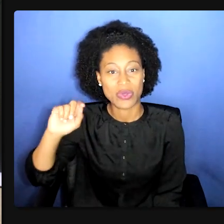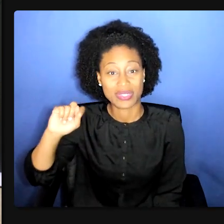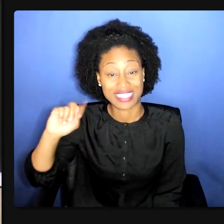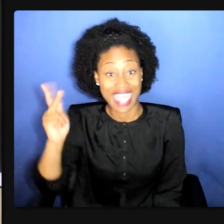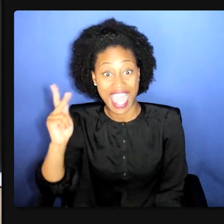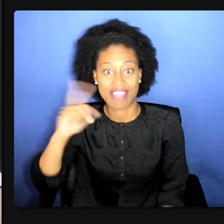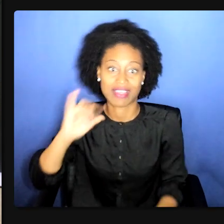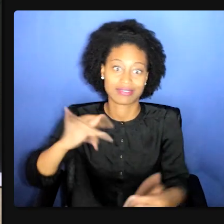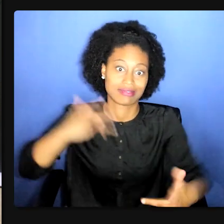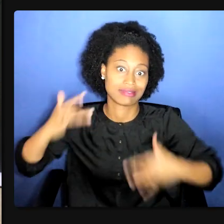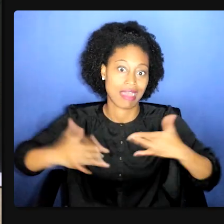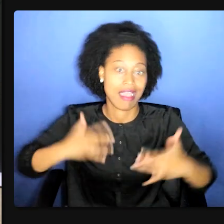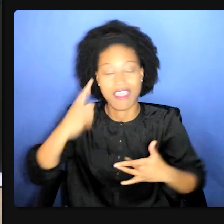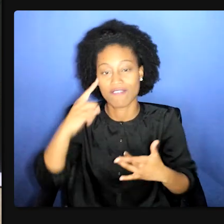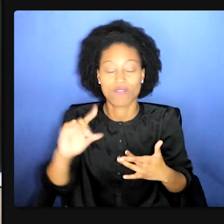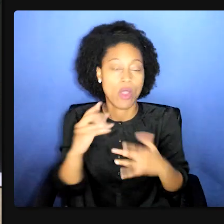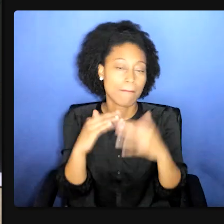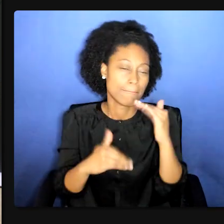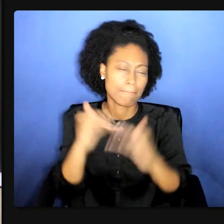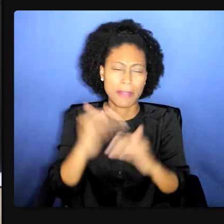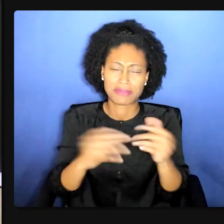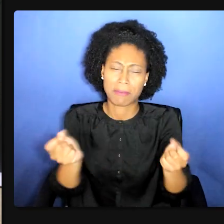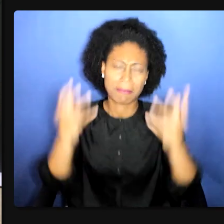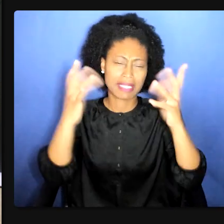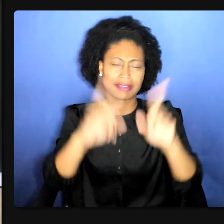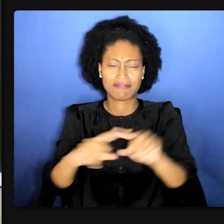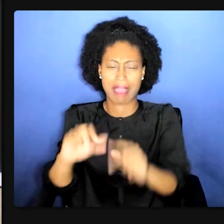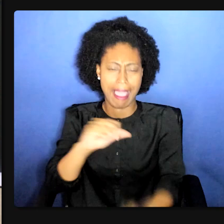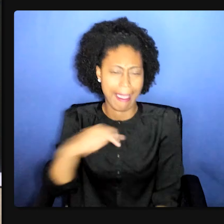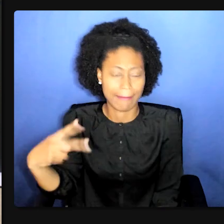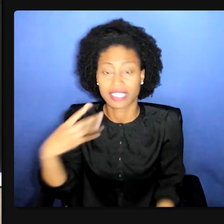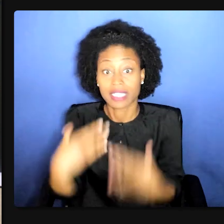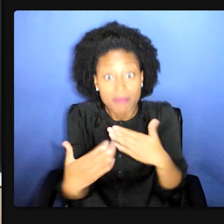is an exciting space to build all types of apps it doesn't matter what kind of